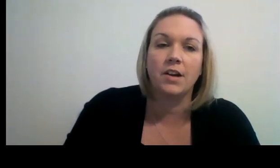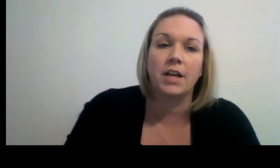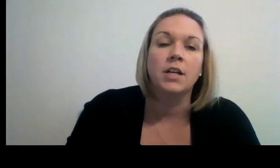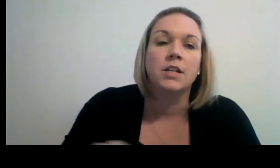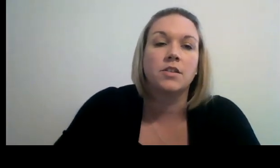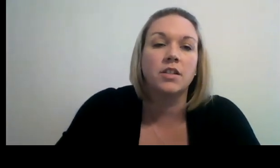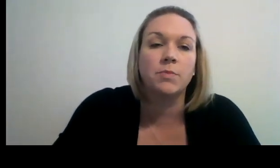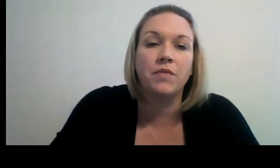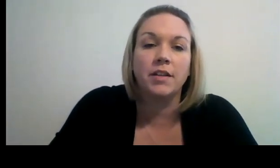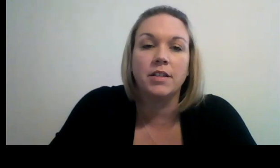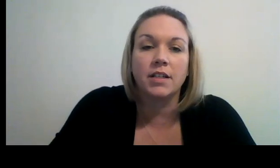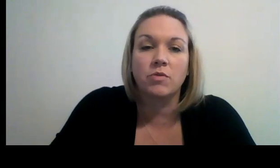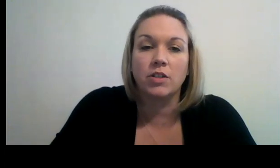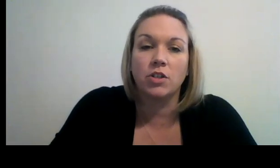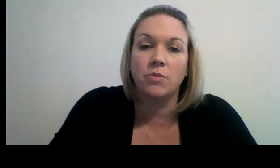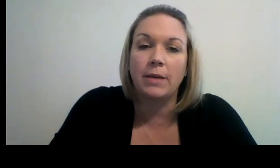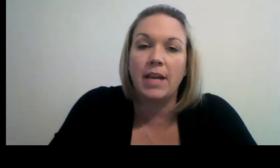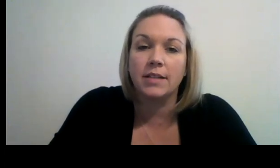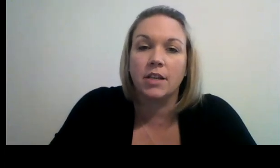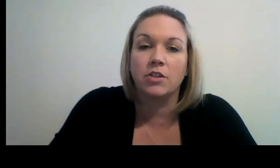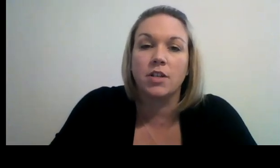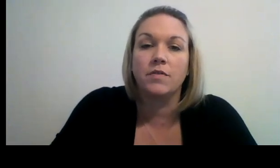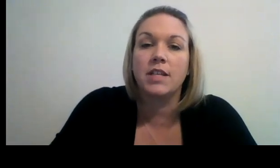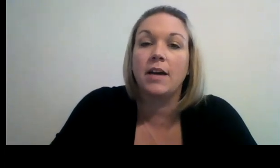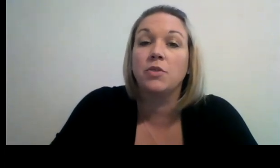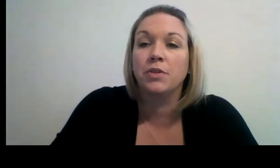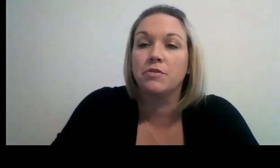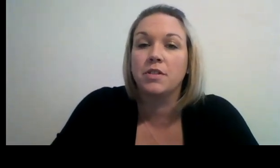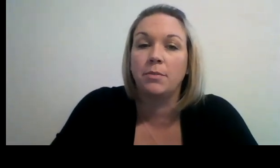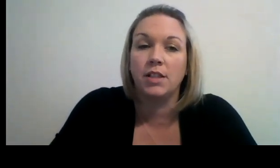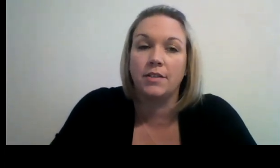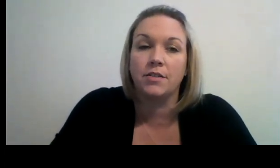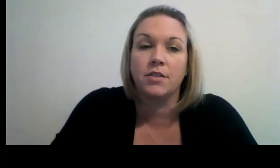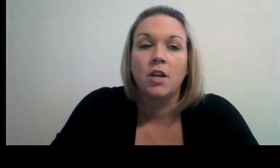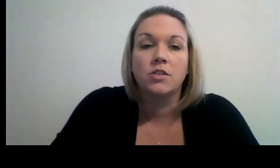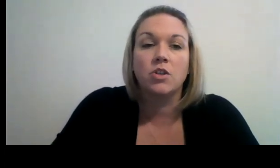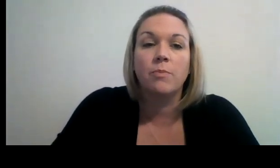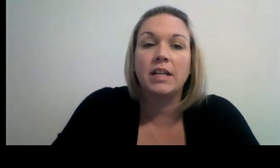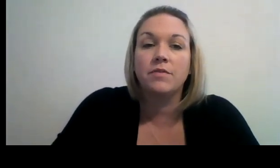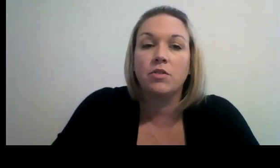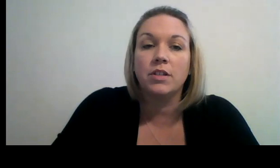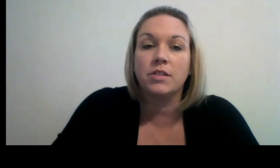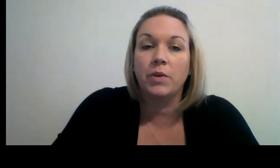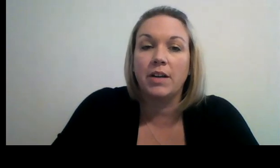Okay, so let's move on. The next question you might be asking yourself is "how do you produce double letters?". So you might have noticed when I